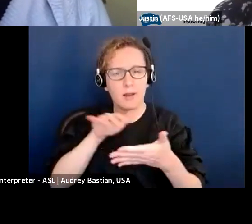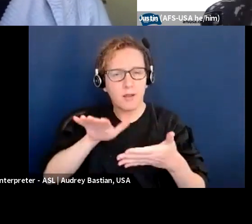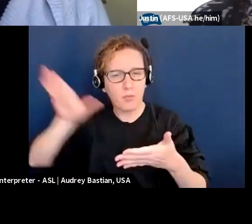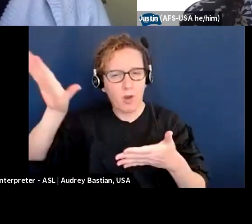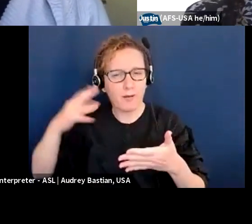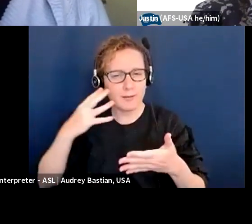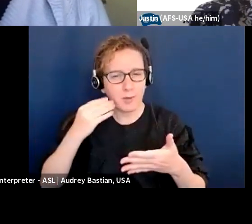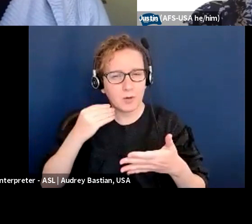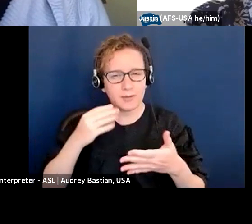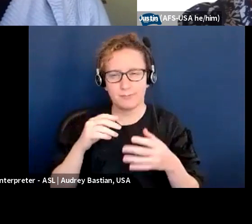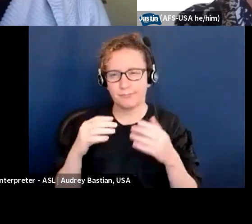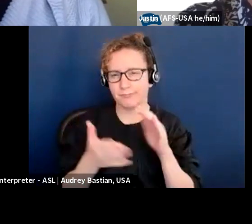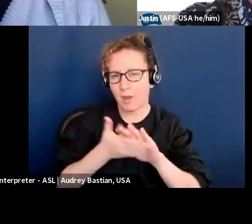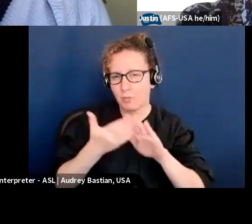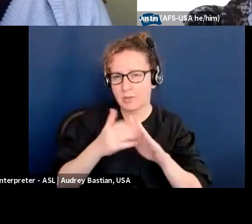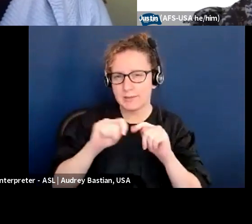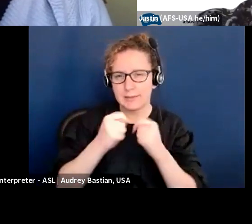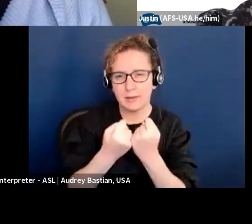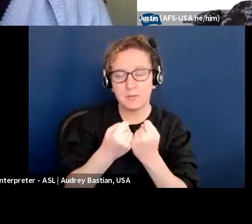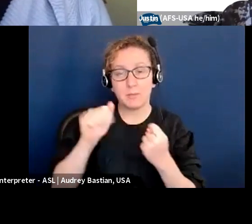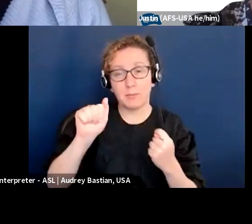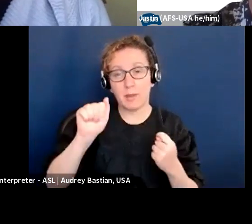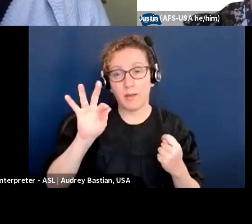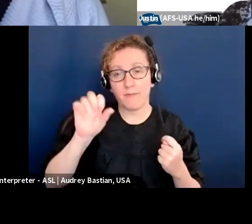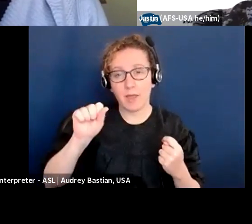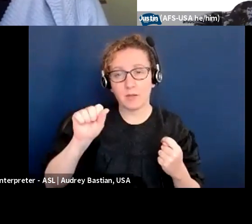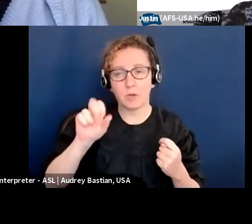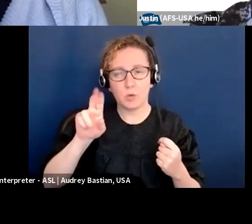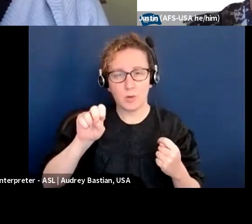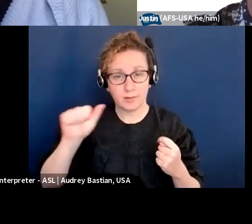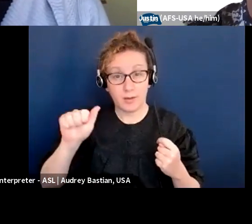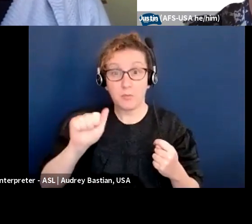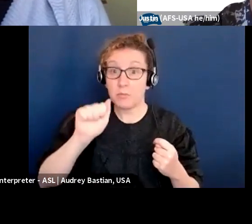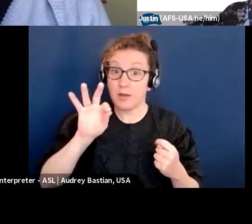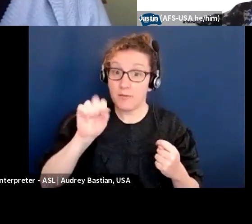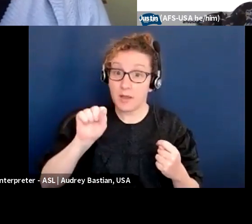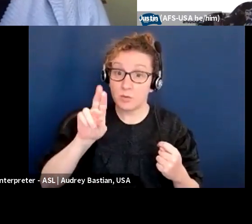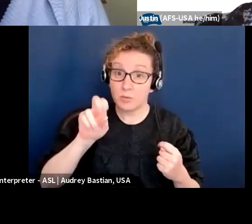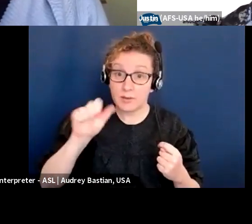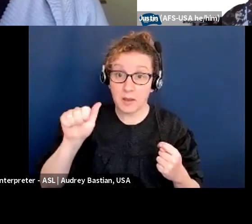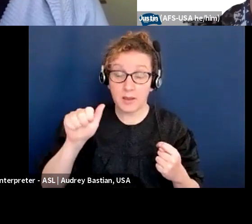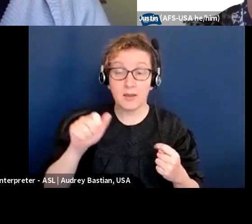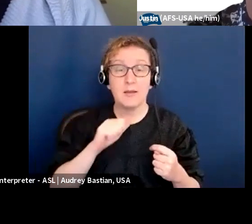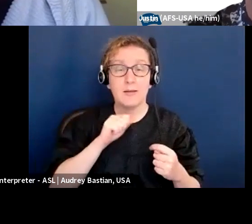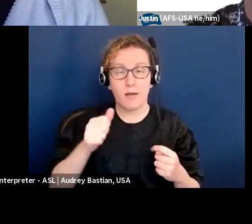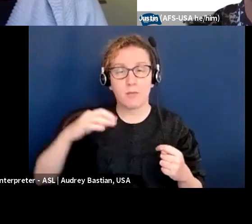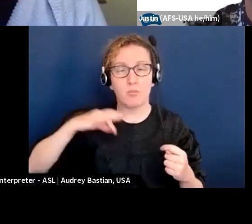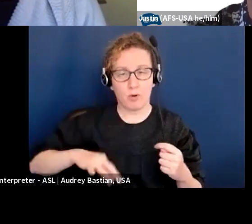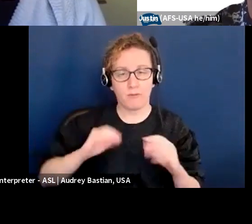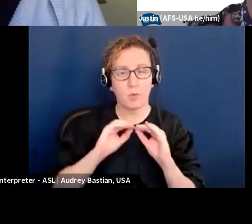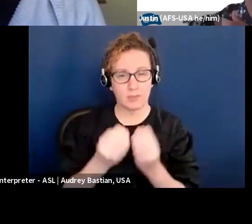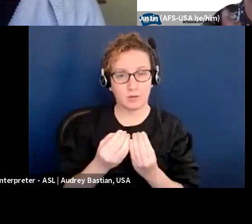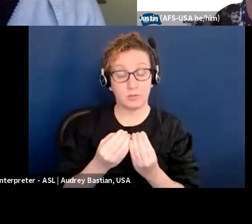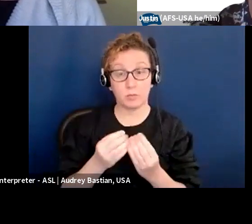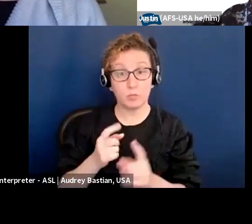Operations team at AFS USA. AFS USA is a nonprofit organization and our goal is to empower people